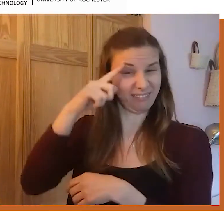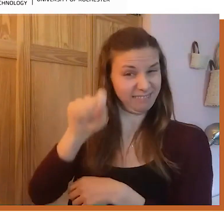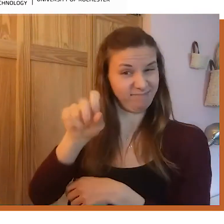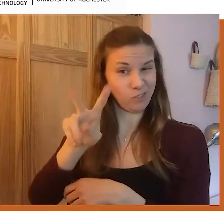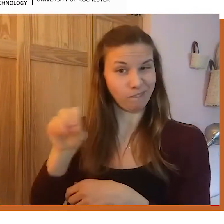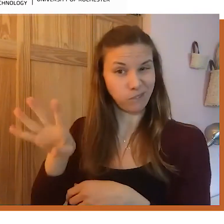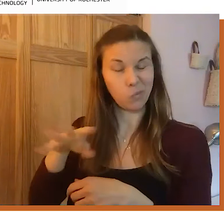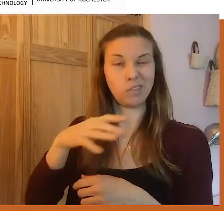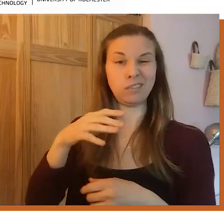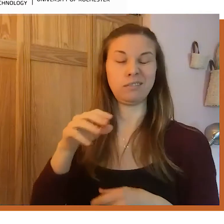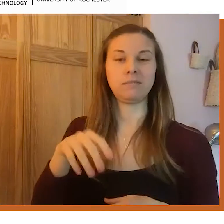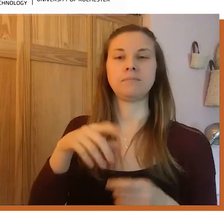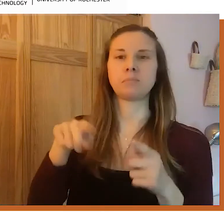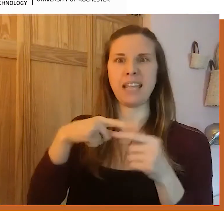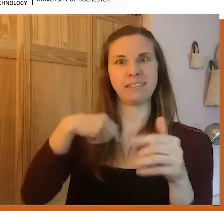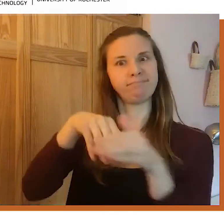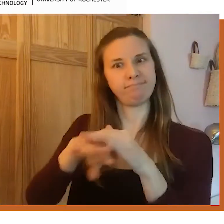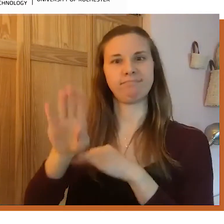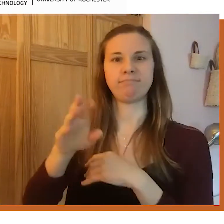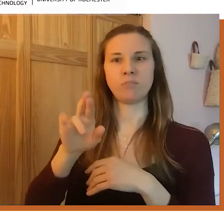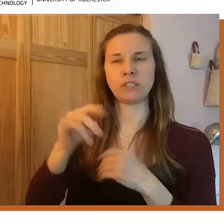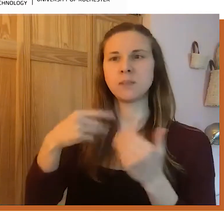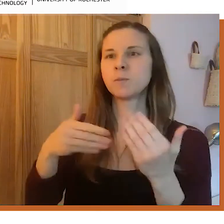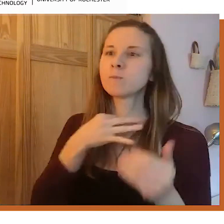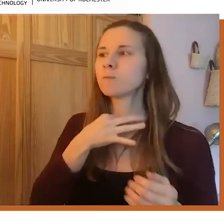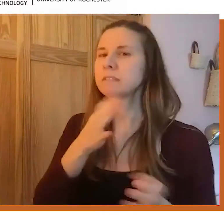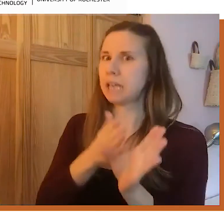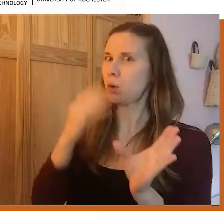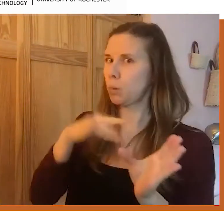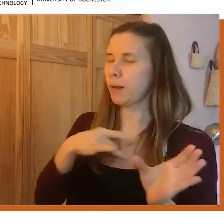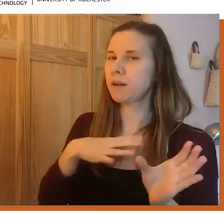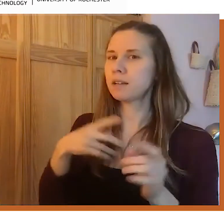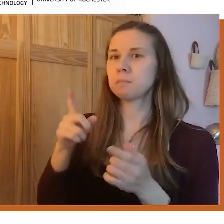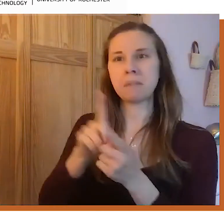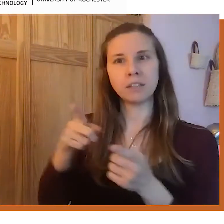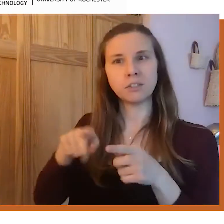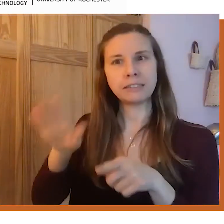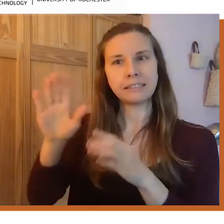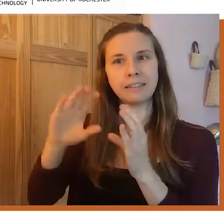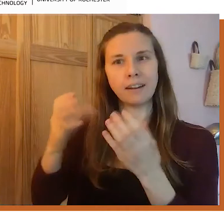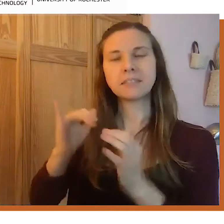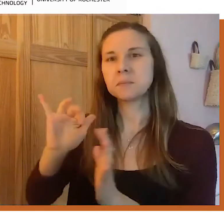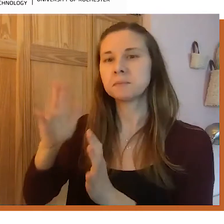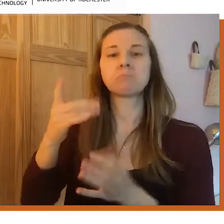so in early 2004, was when I went into RIT and started taking psychology classes.